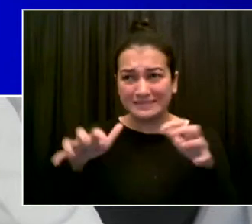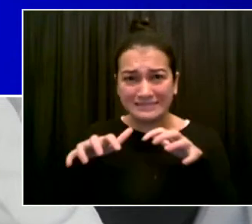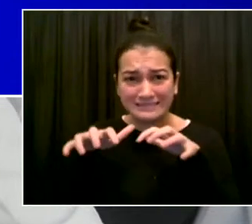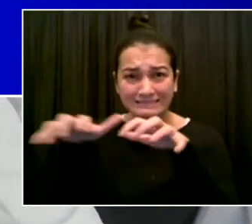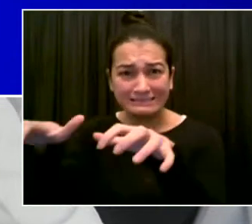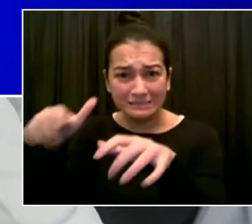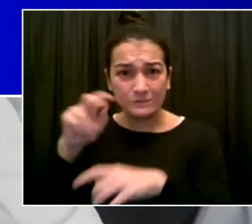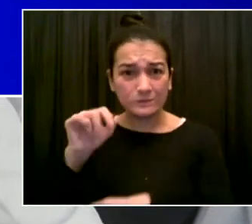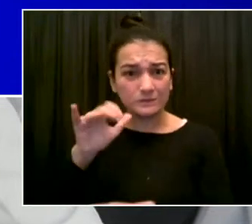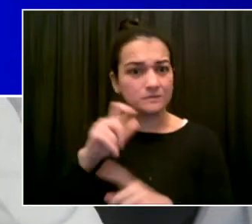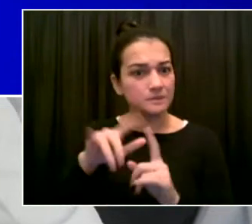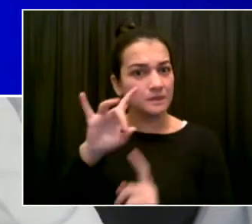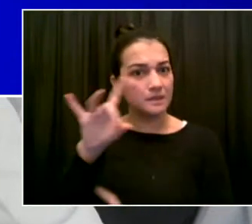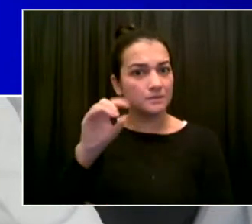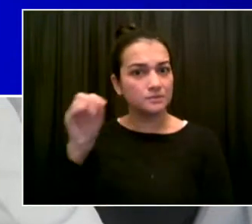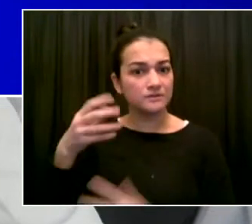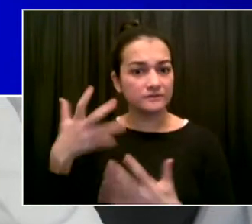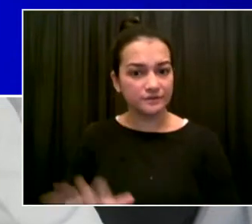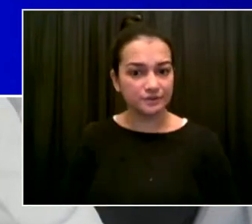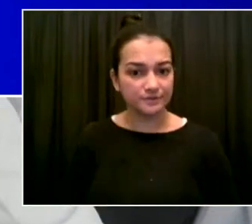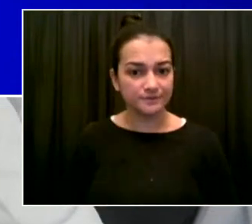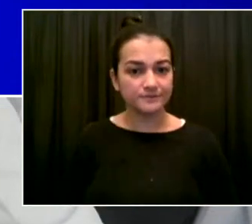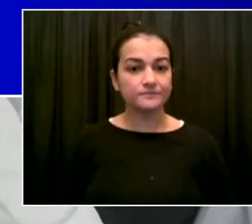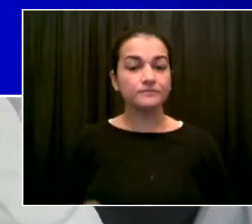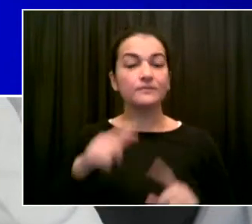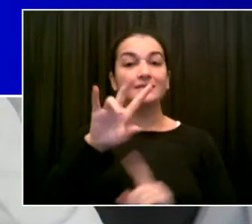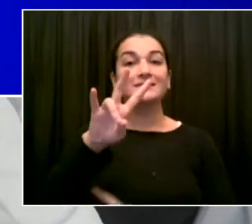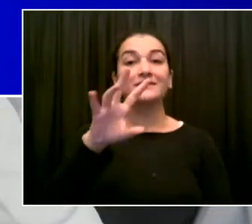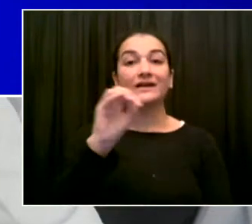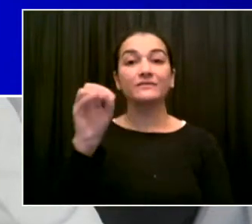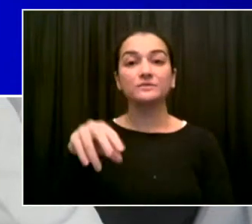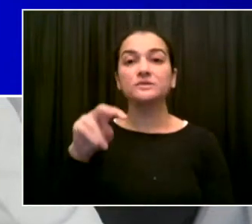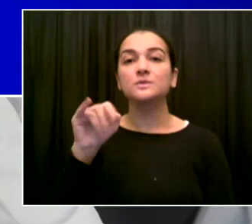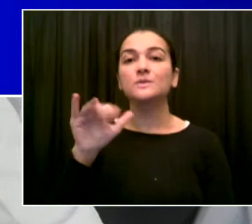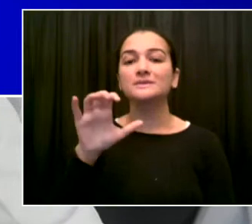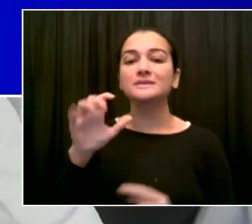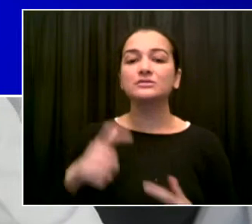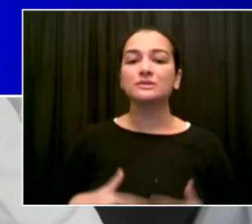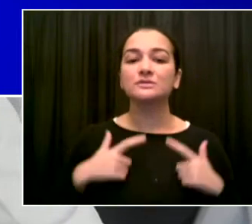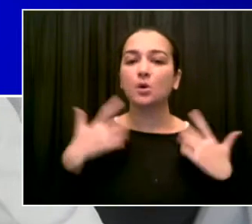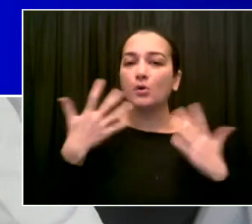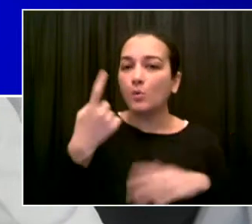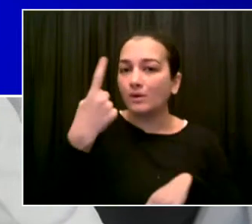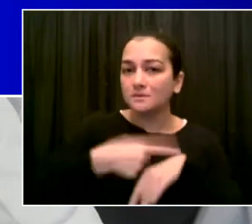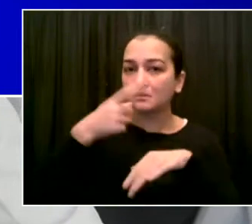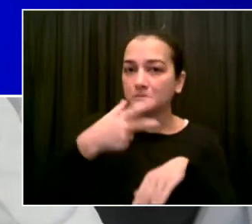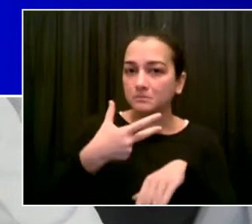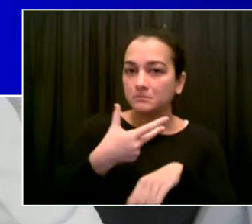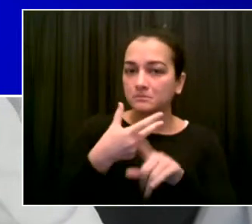FIGURE. YOU DID THAT. S AOF TODAY, 75% OF ALL RESIDENTS